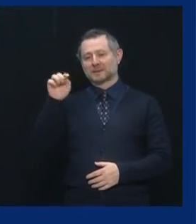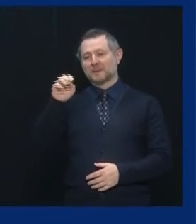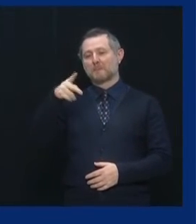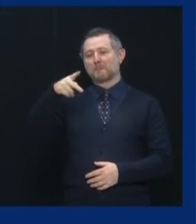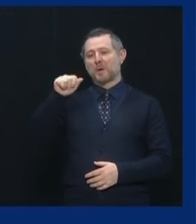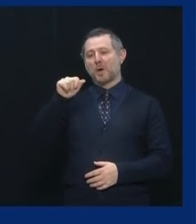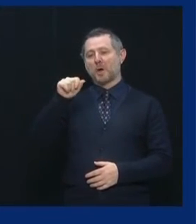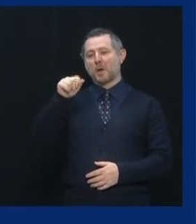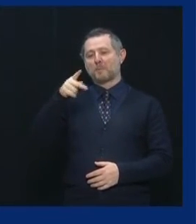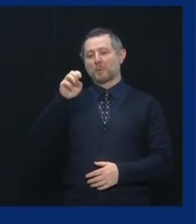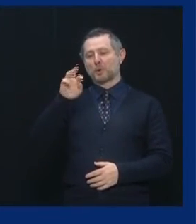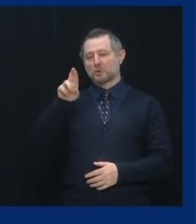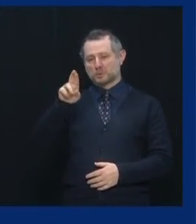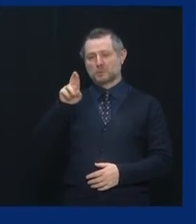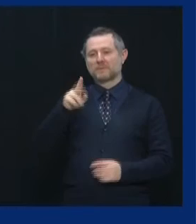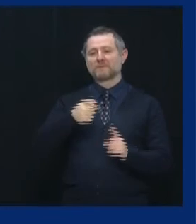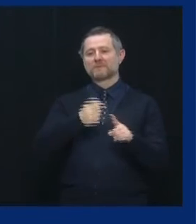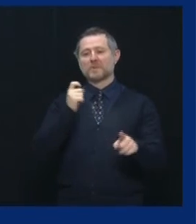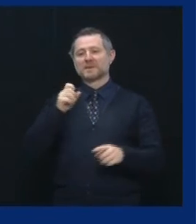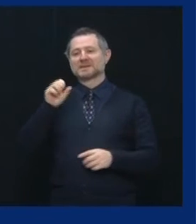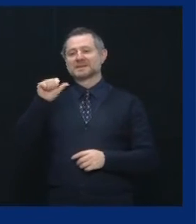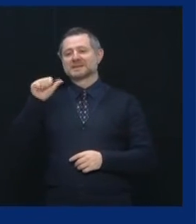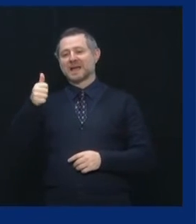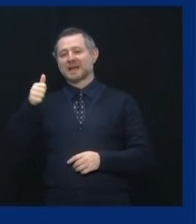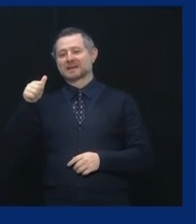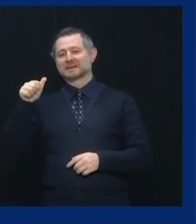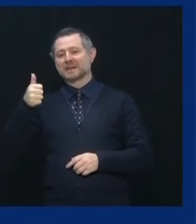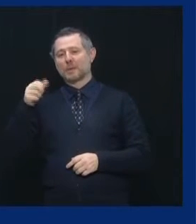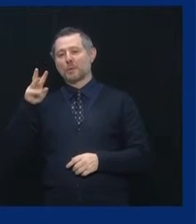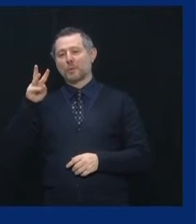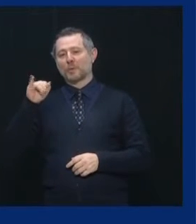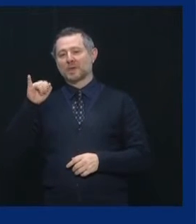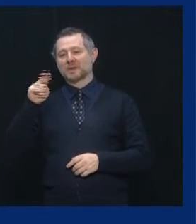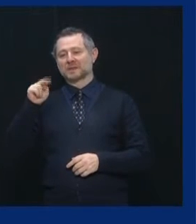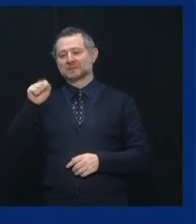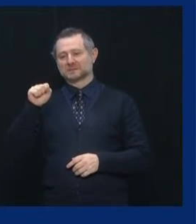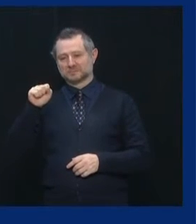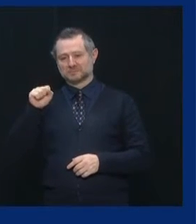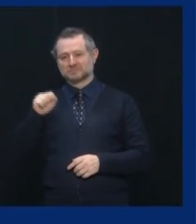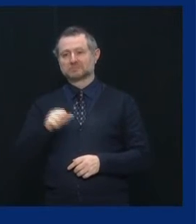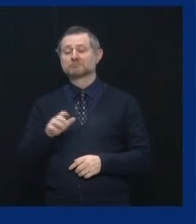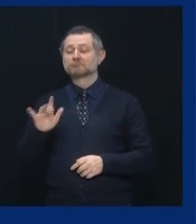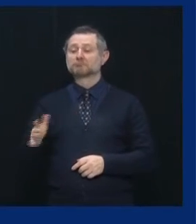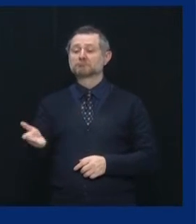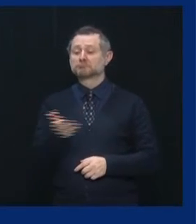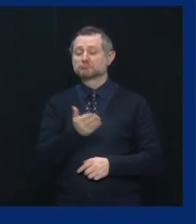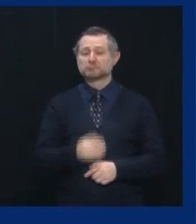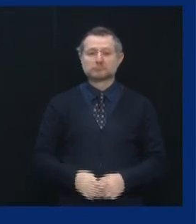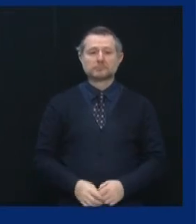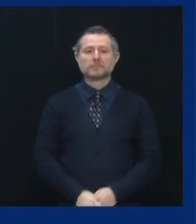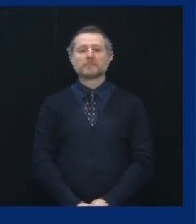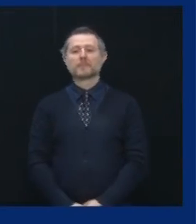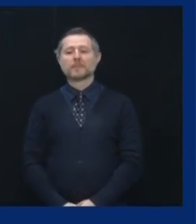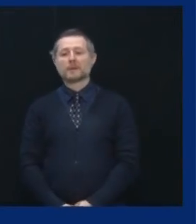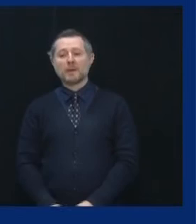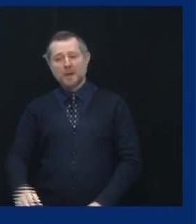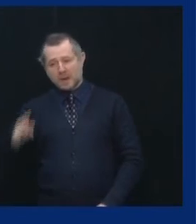THE WINDOW. GOVERNOR, YOU NOW HAVE JULIET